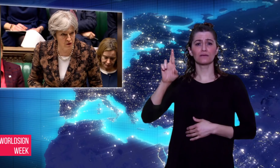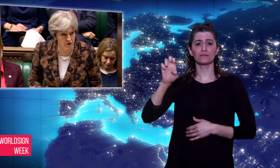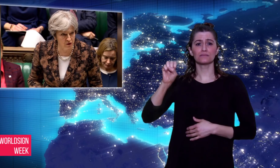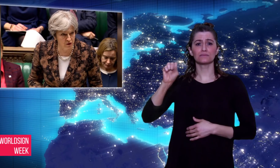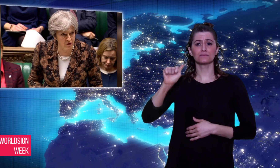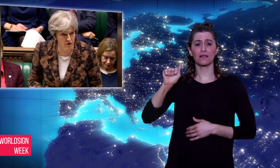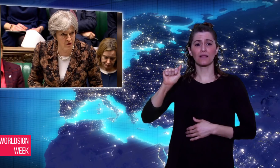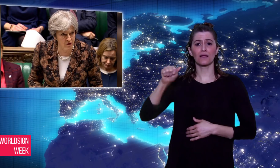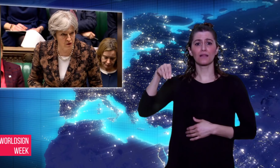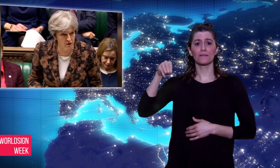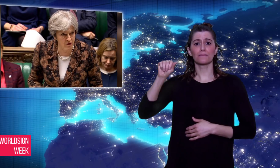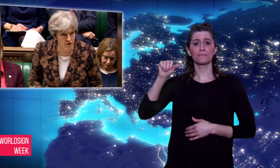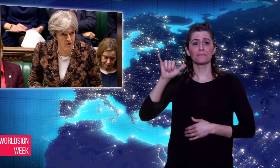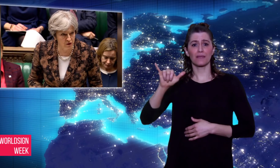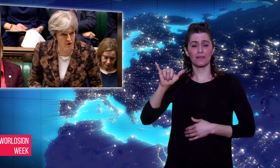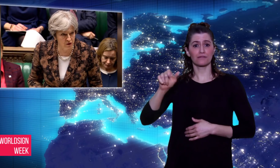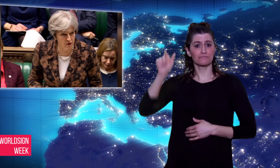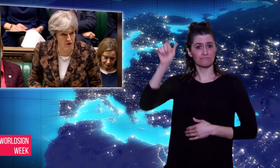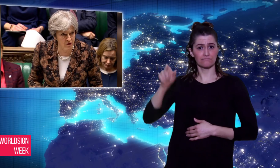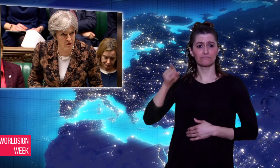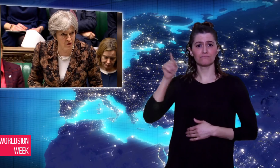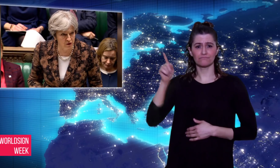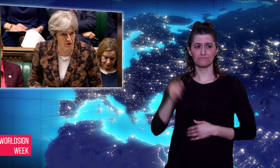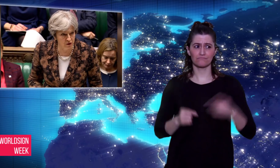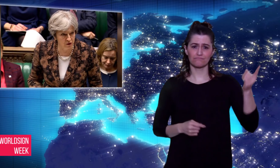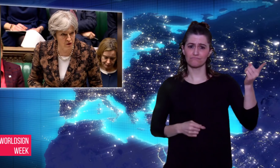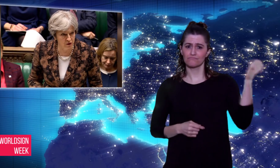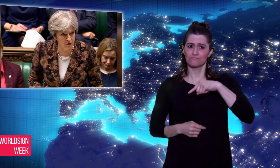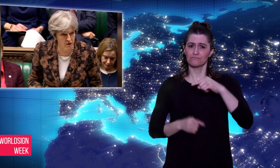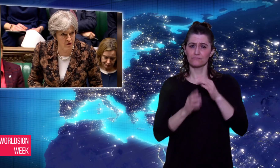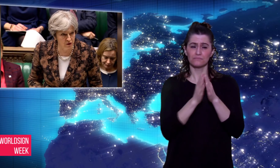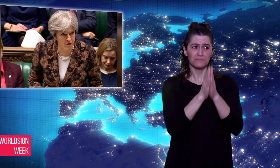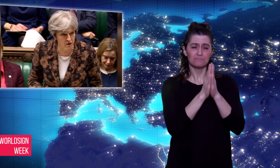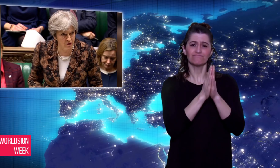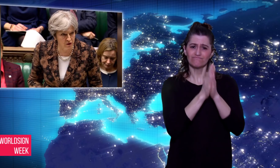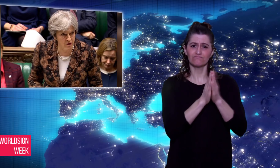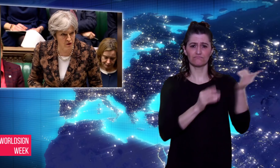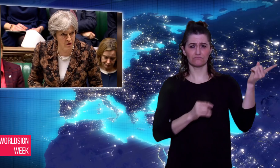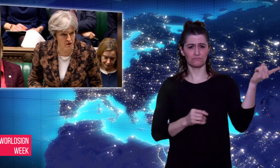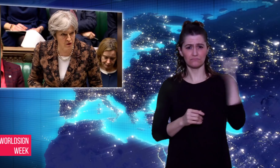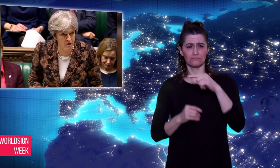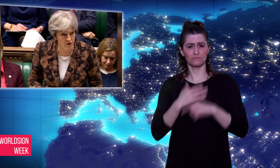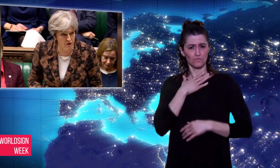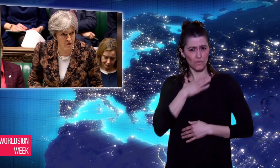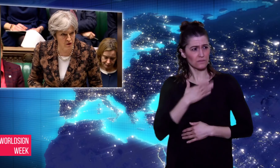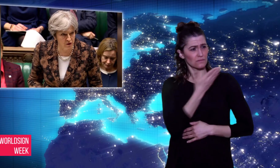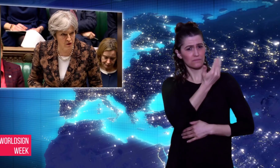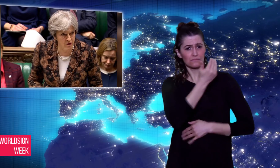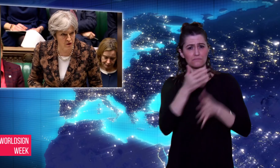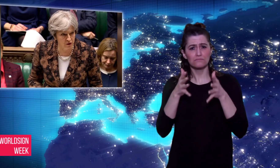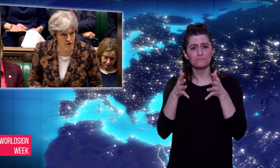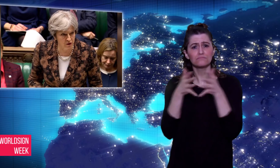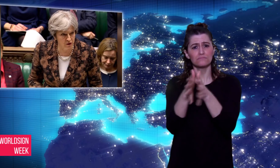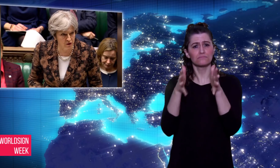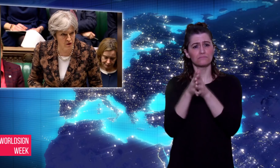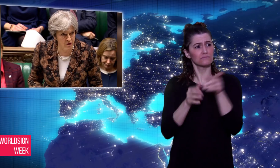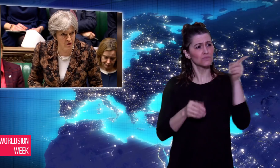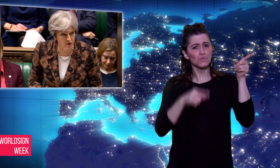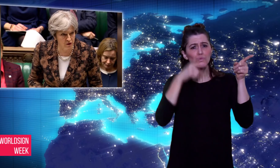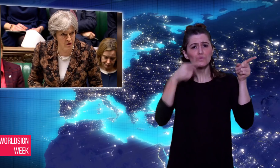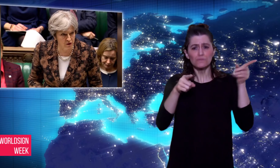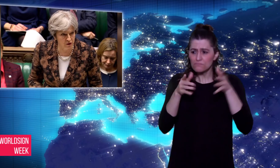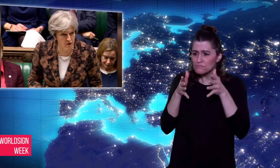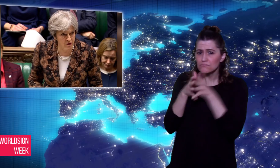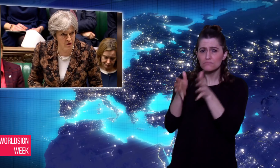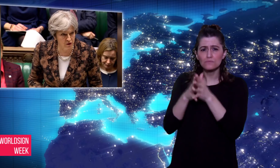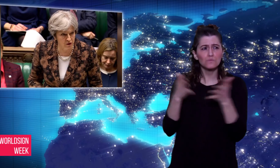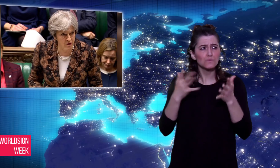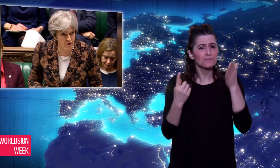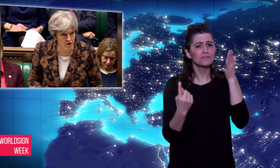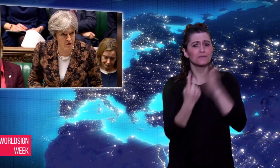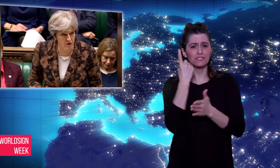explanation from Russia on Monday.